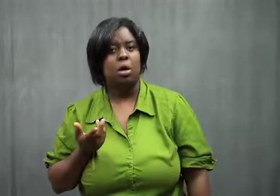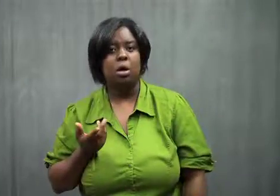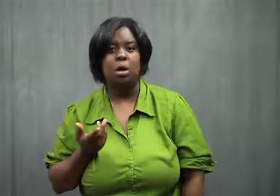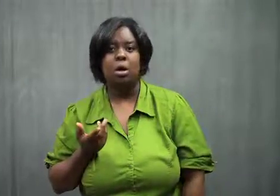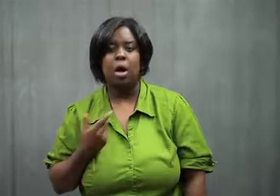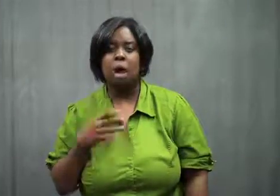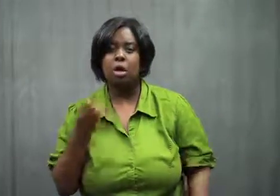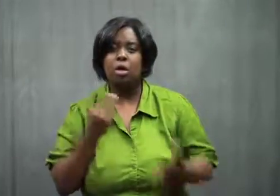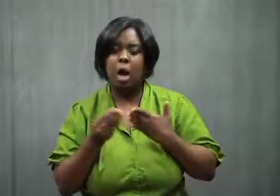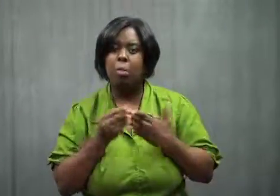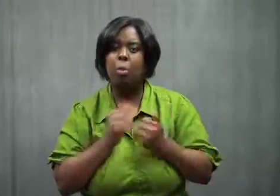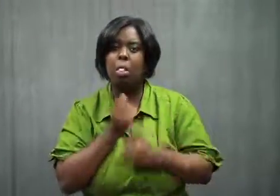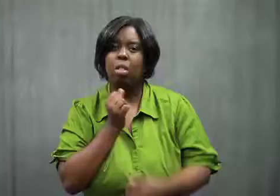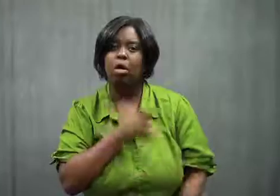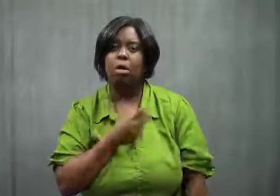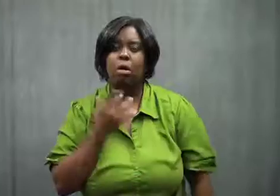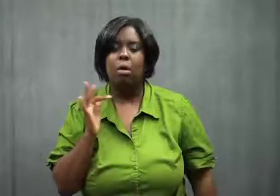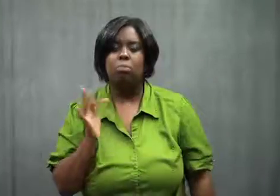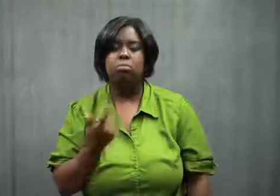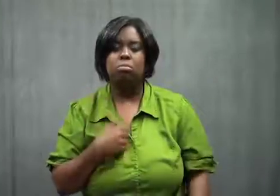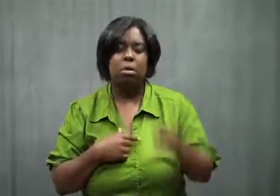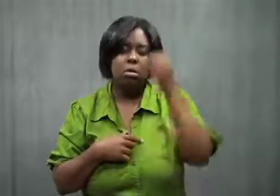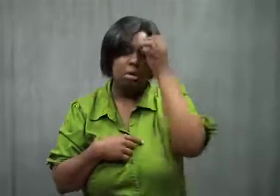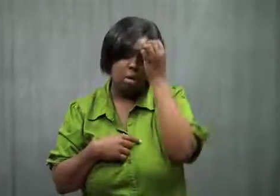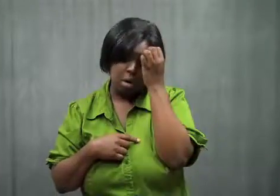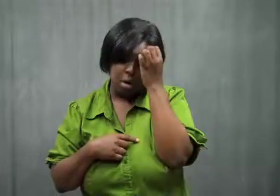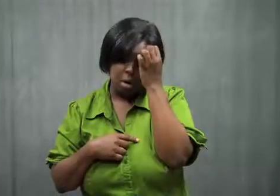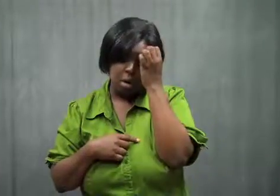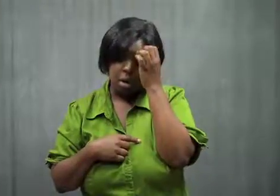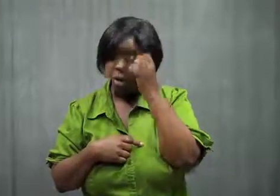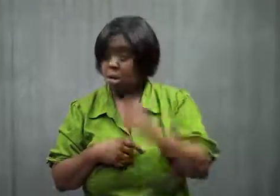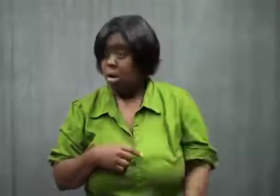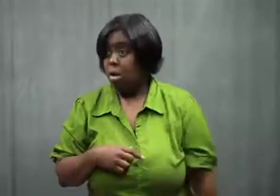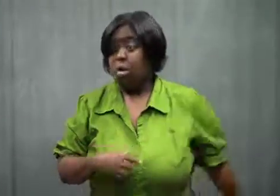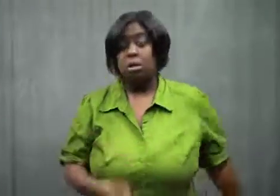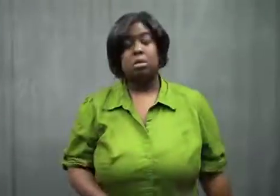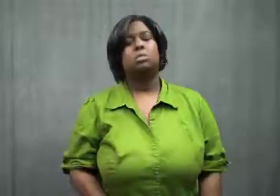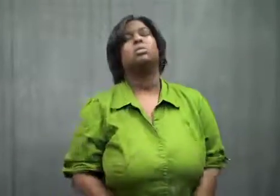I really did not like shopping with her!